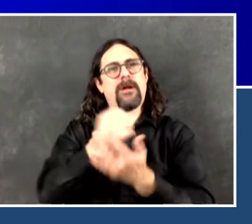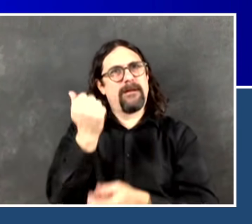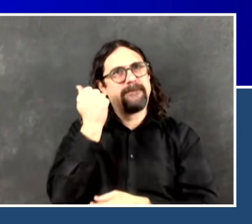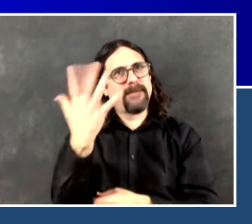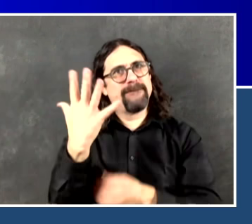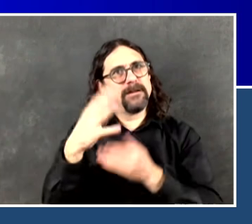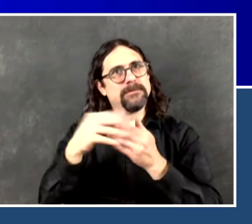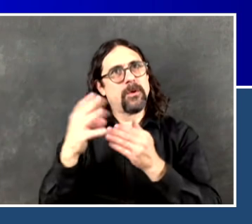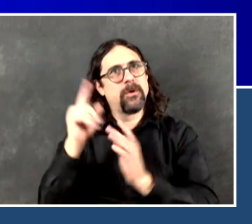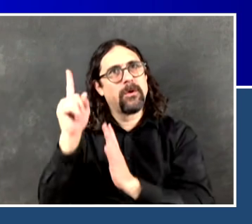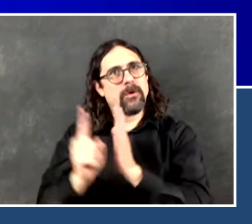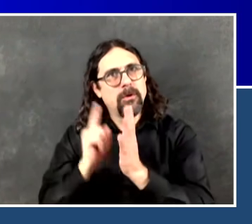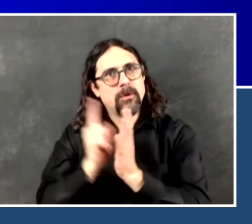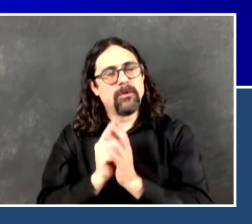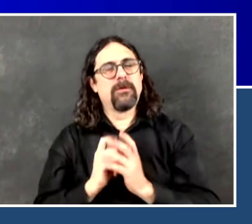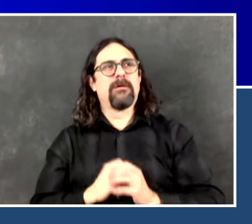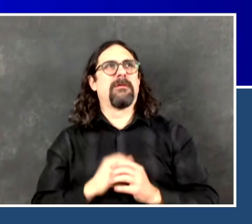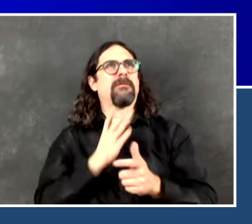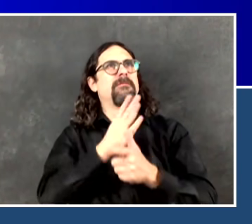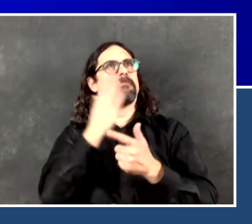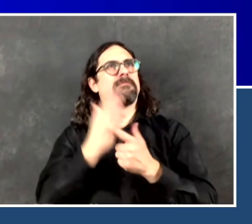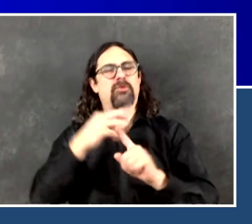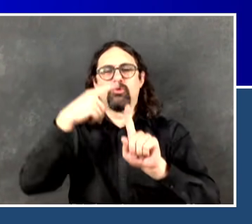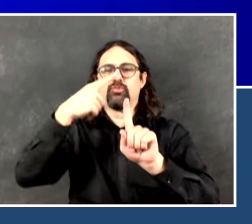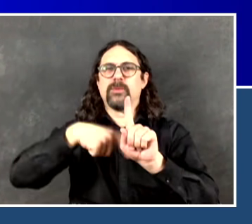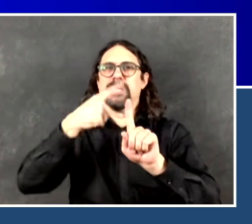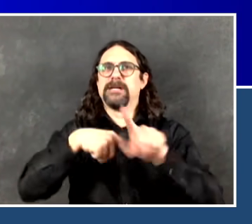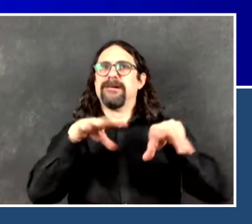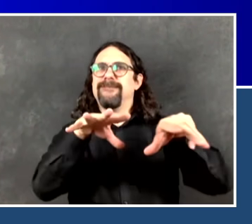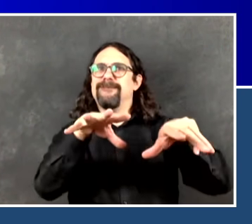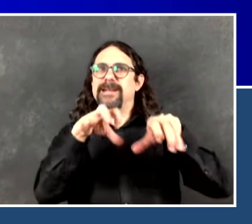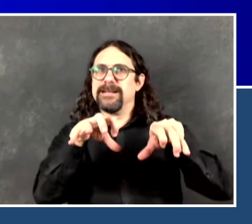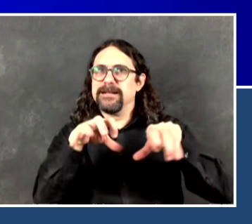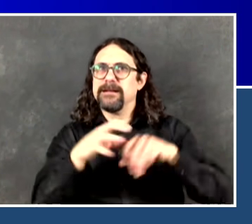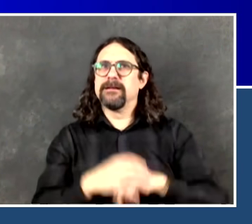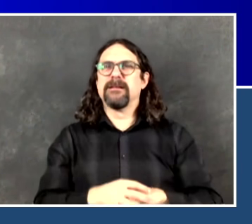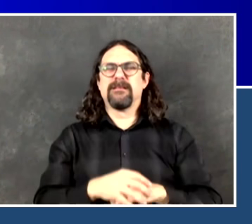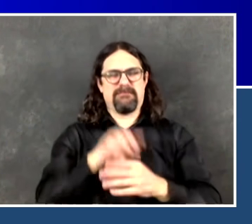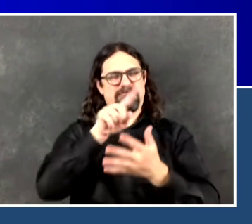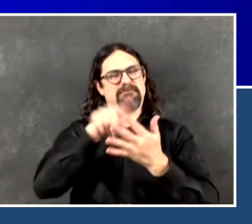DONE TO TRY TO BRING A BEGINNING OF FAIRNESS TO THE CITY.